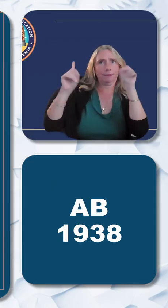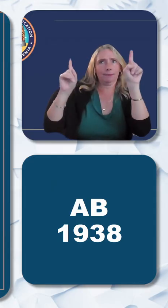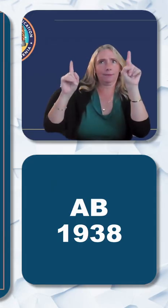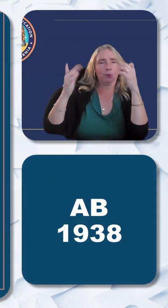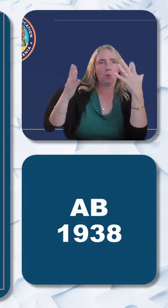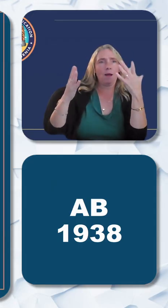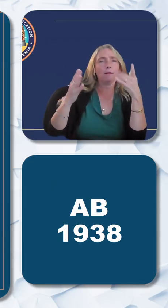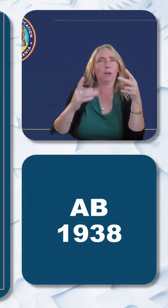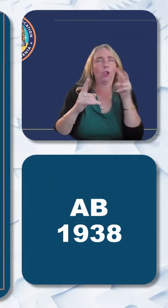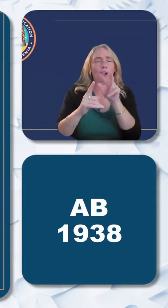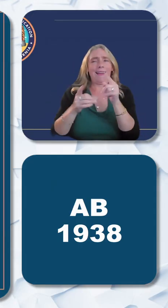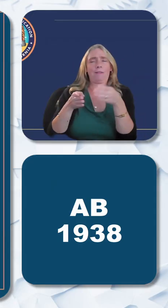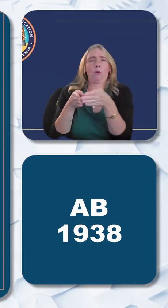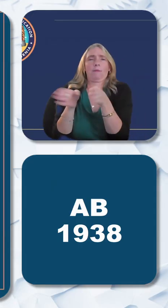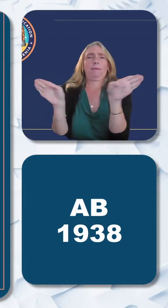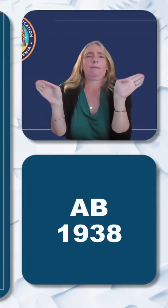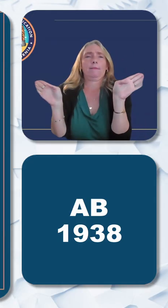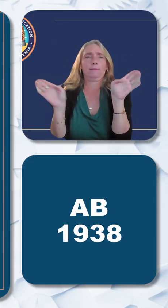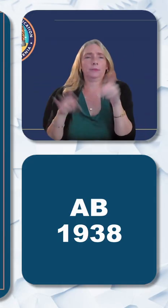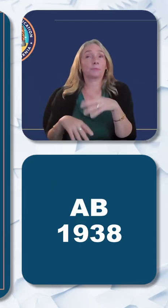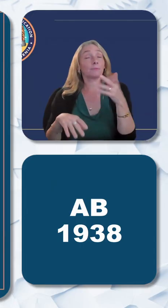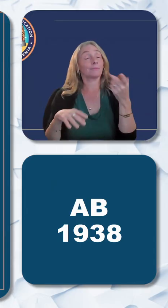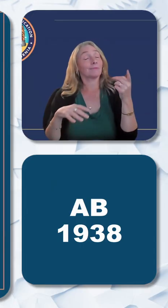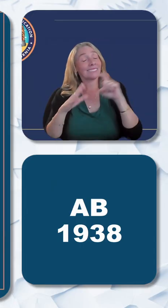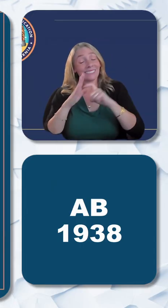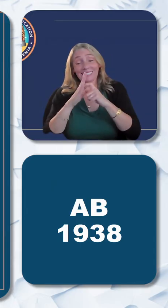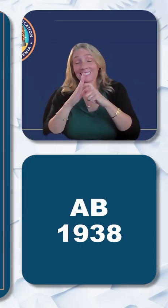being placed in general education with supports, and how they can succeed.